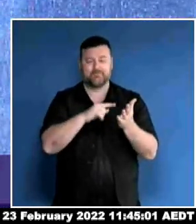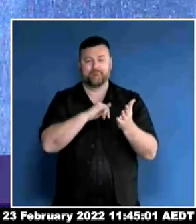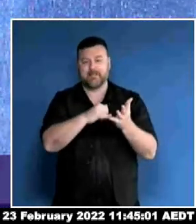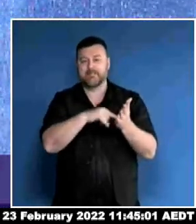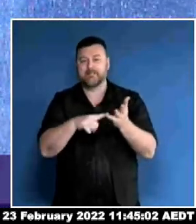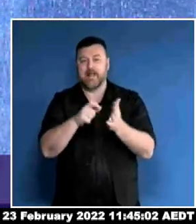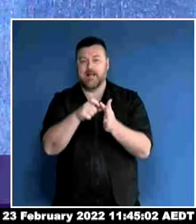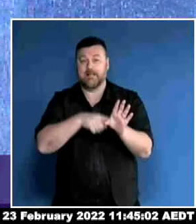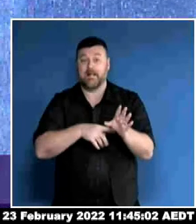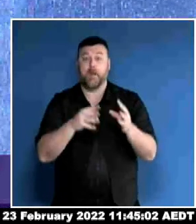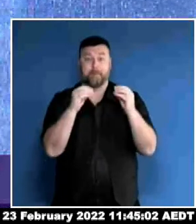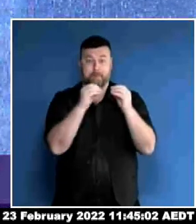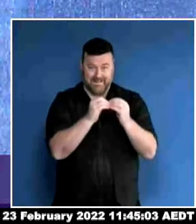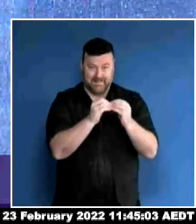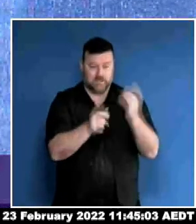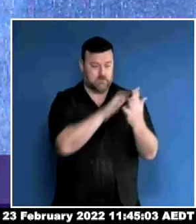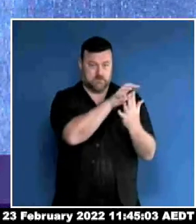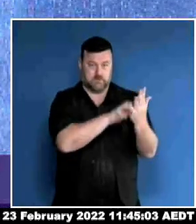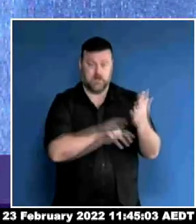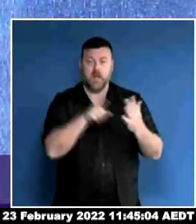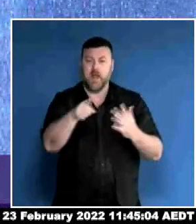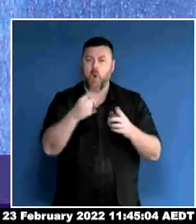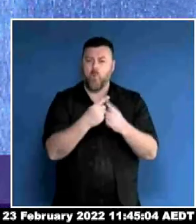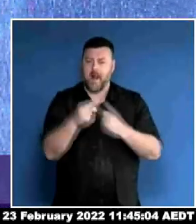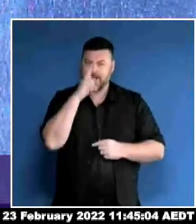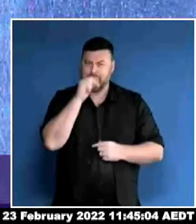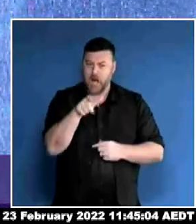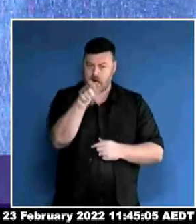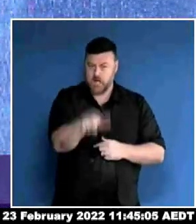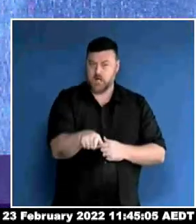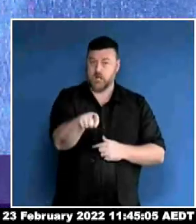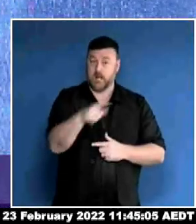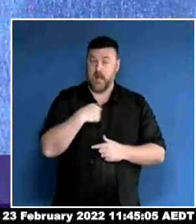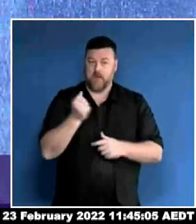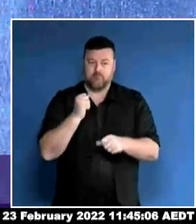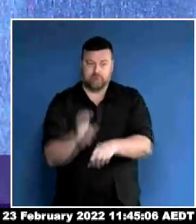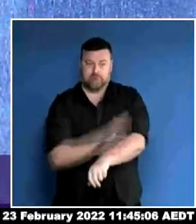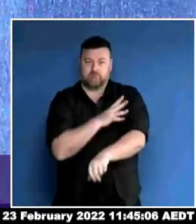festival. Could you please share that experience with the Commissioners?